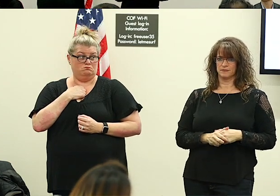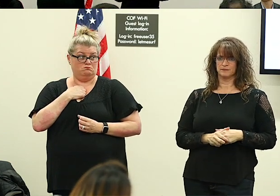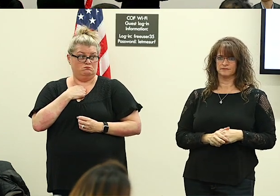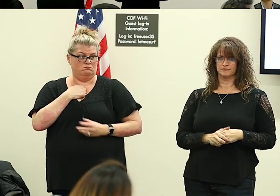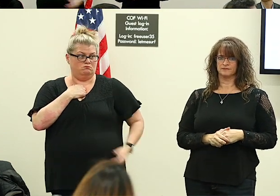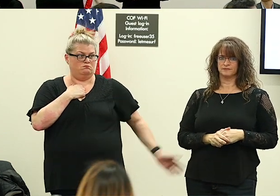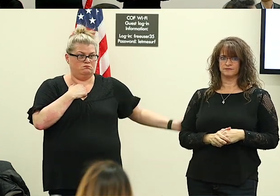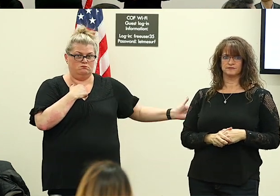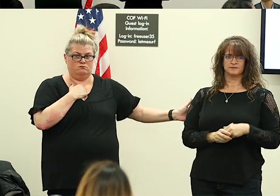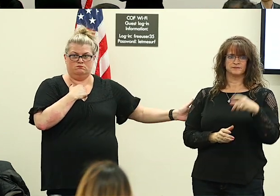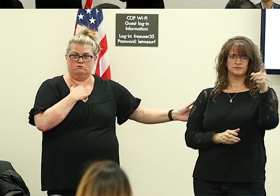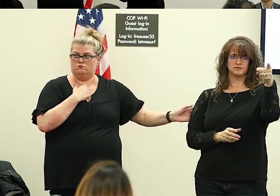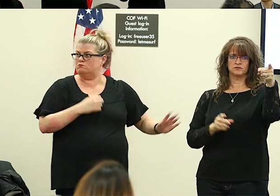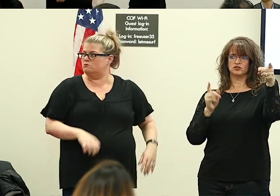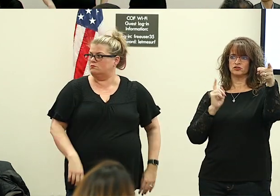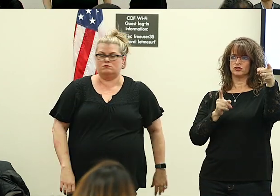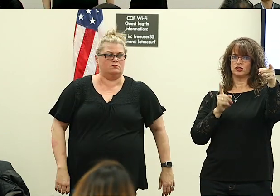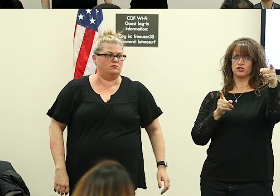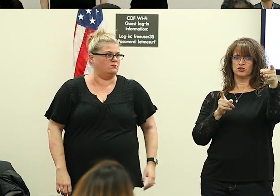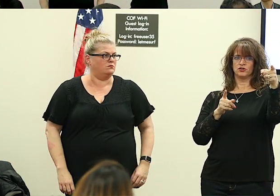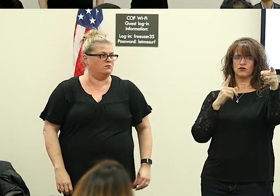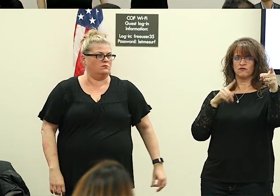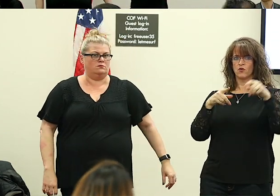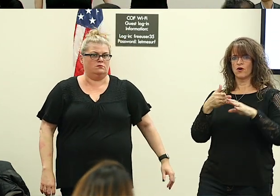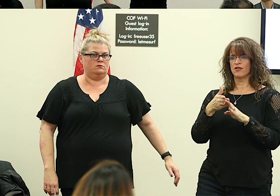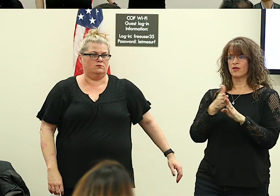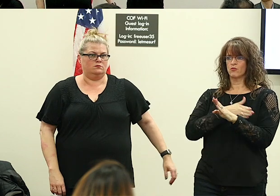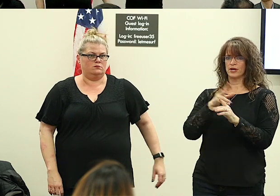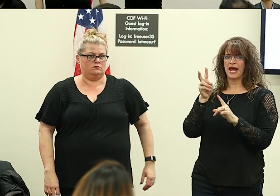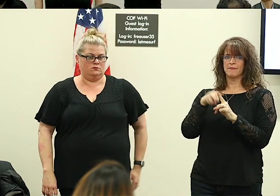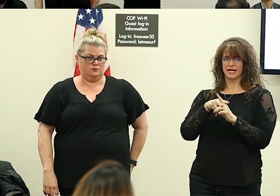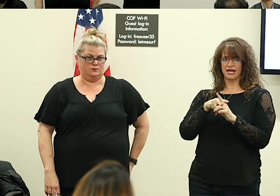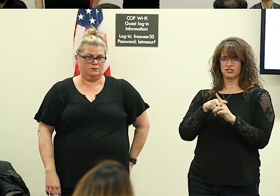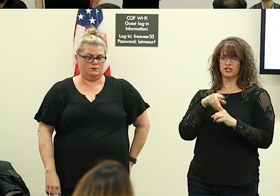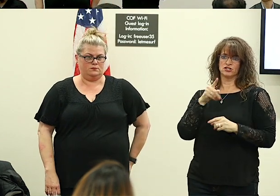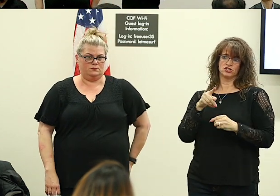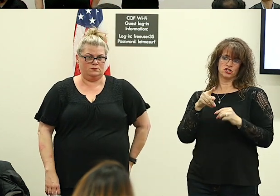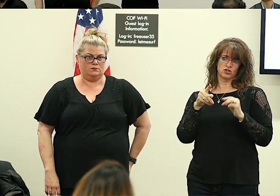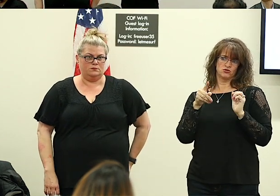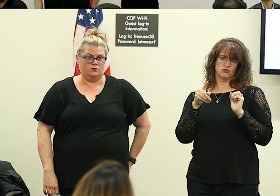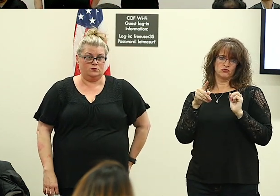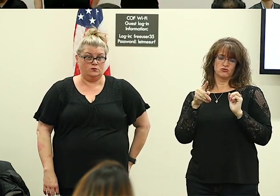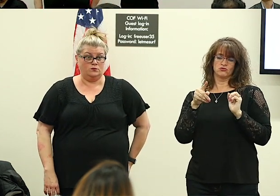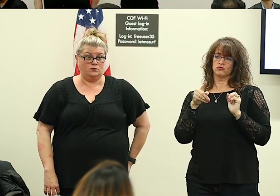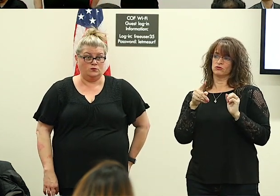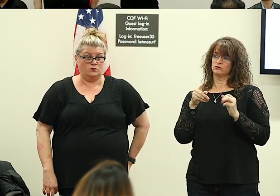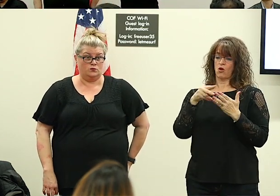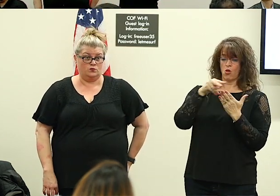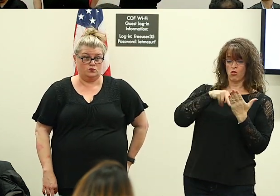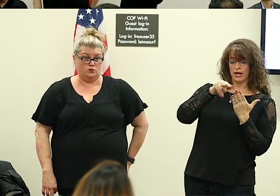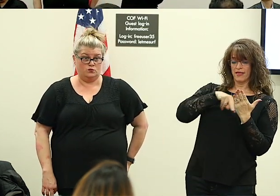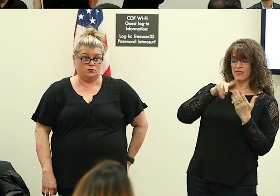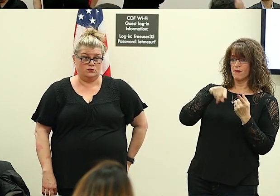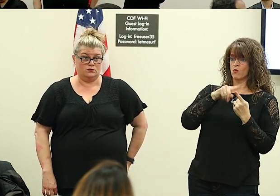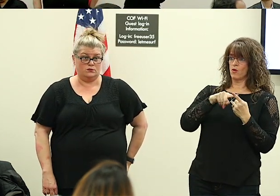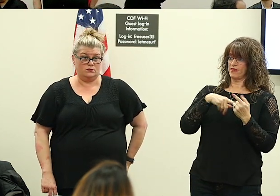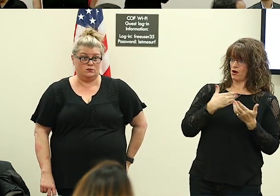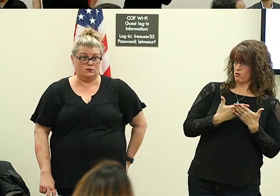Yes. [Female Attendee] For the pre-application, do you look at it as they come in, or until March 31 or April 1st.